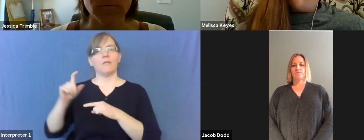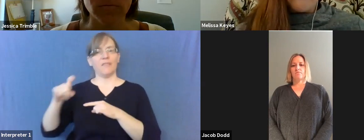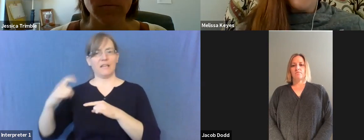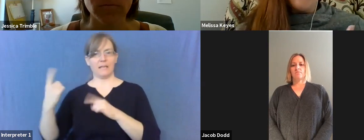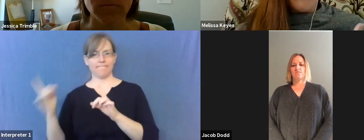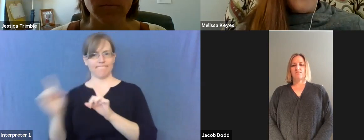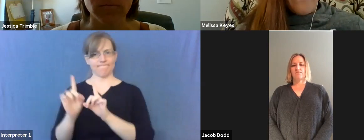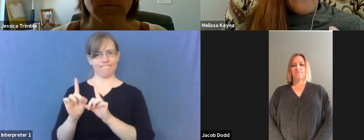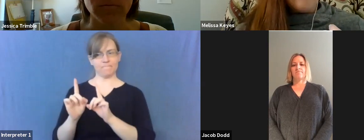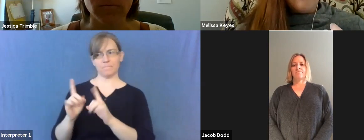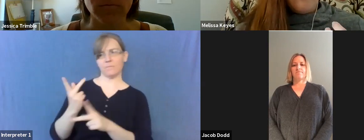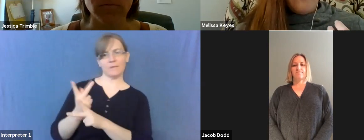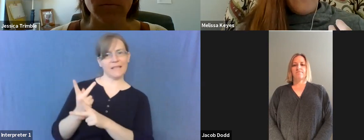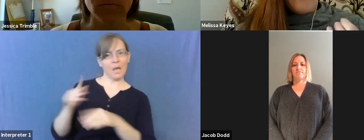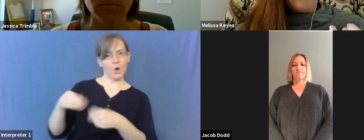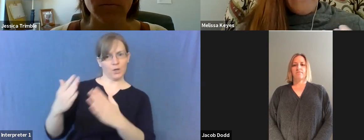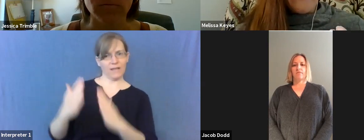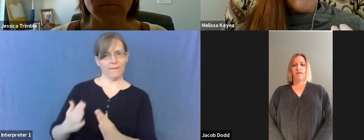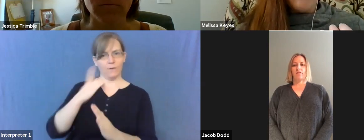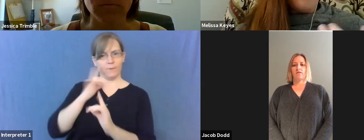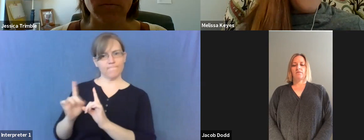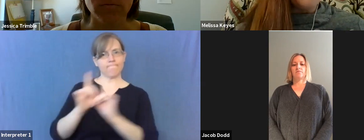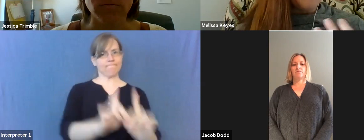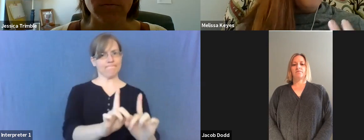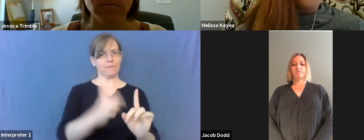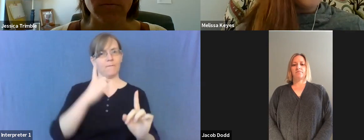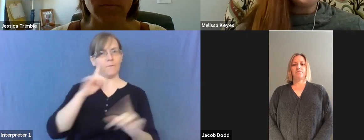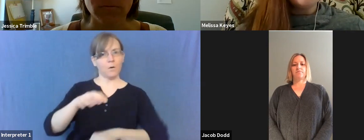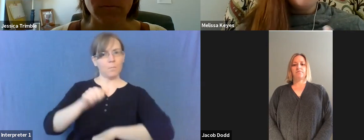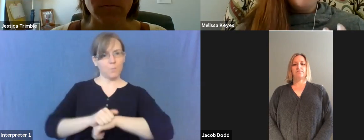Making sure that there's access to effective communication